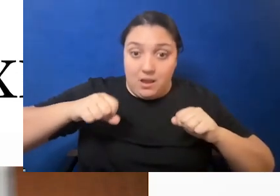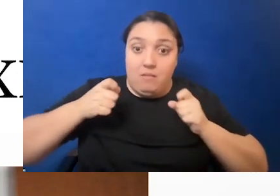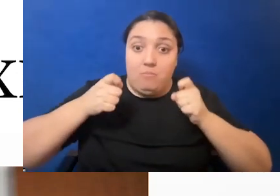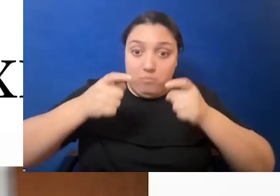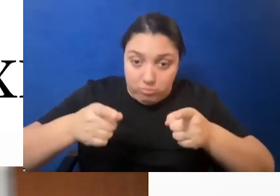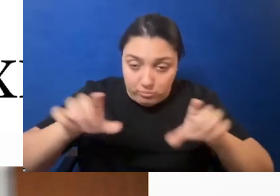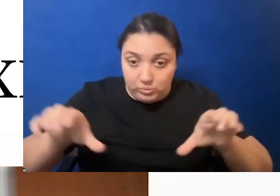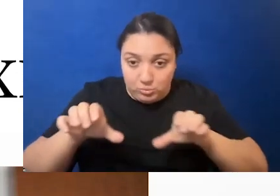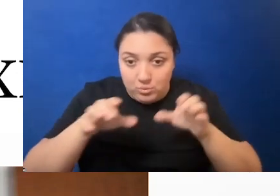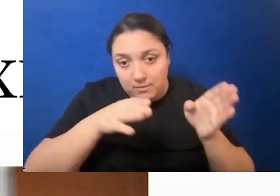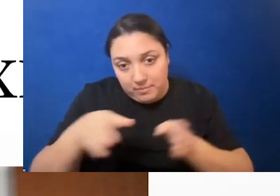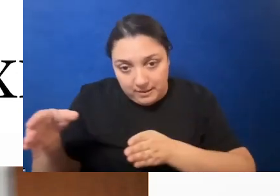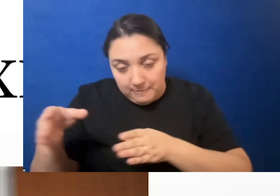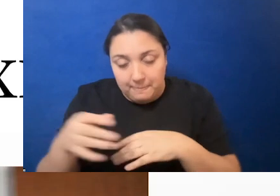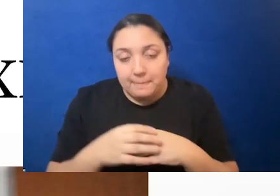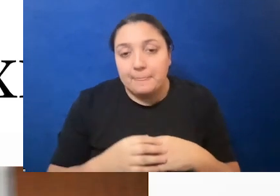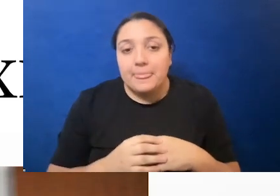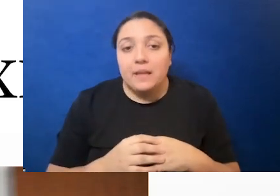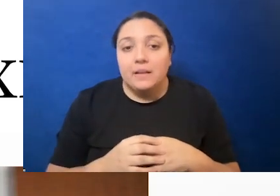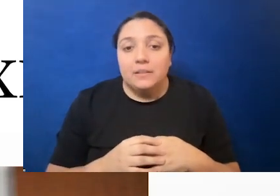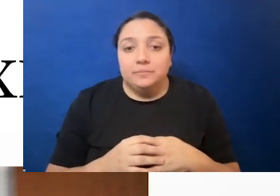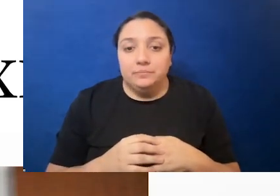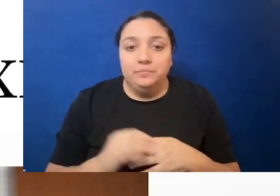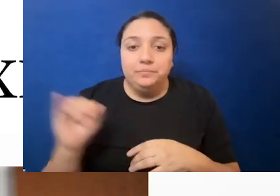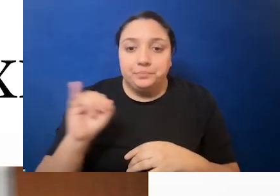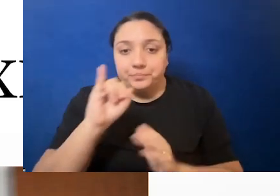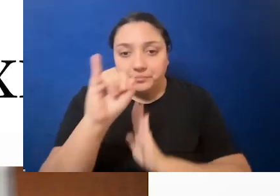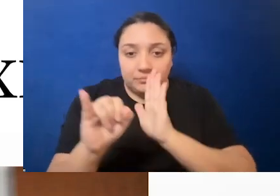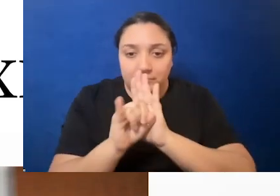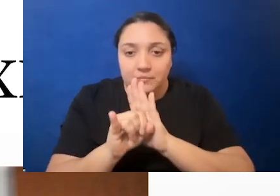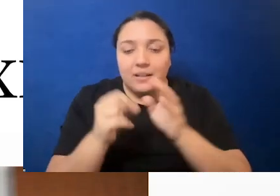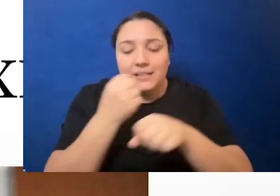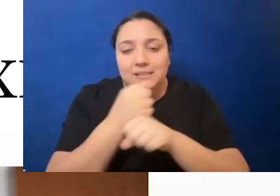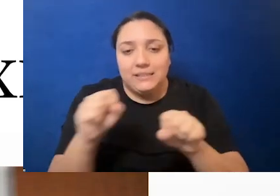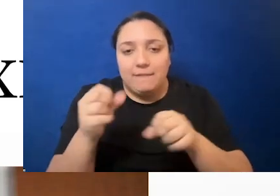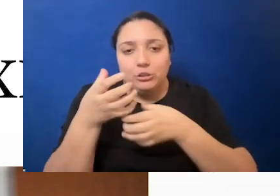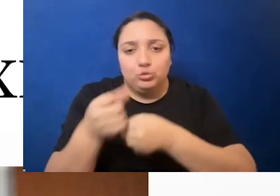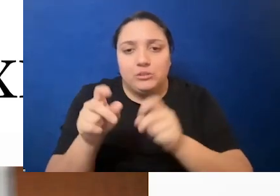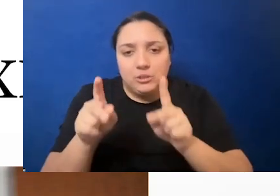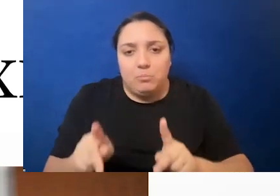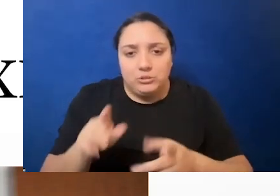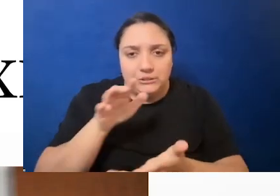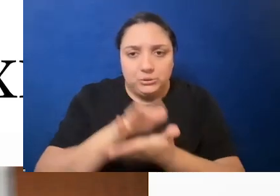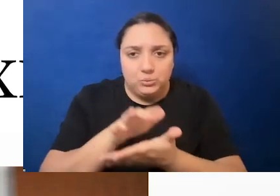STILL EXECUTE THEIR PLAN. IDENTIFYING A SAFE OR TRUSTED PERSON AT SCHOOL. WHETHER IT IS A TEACHER, A